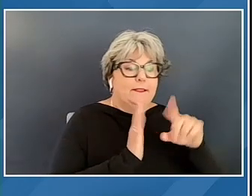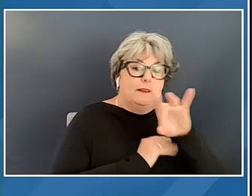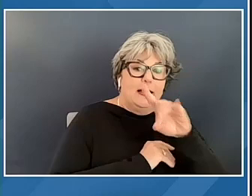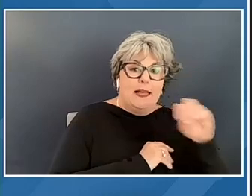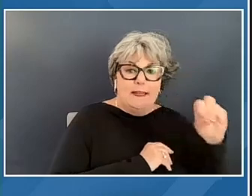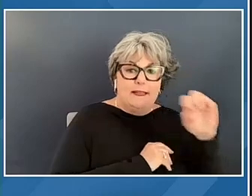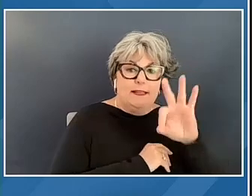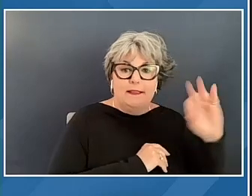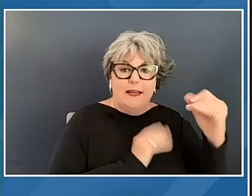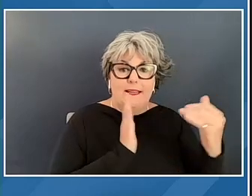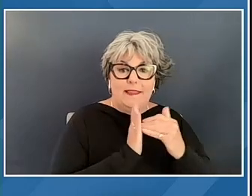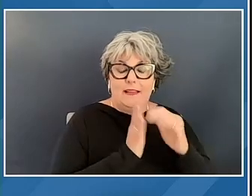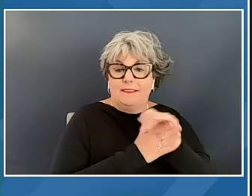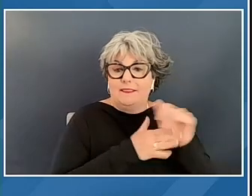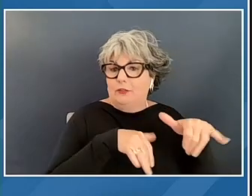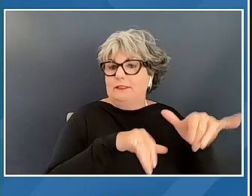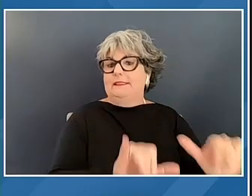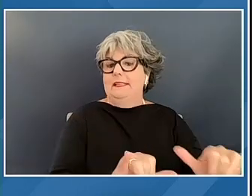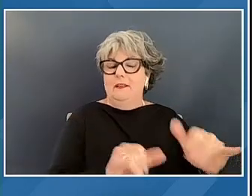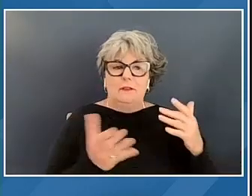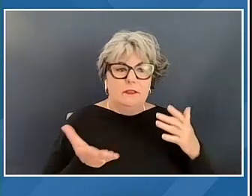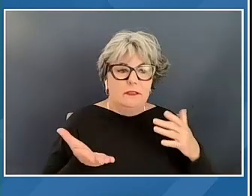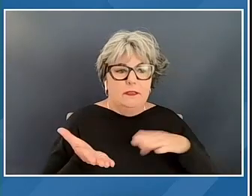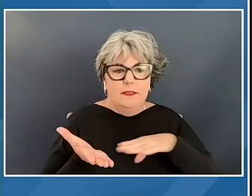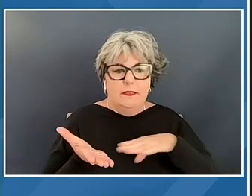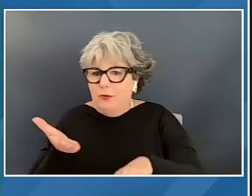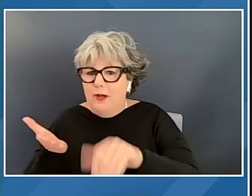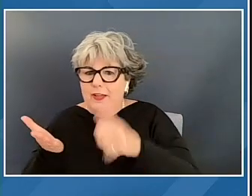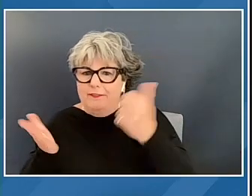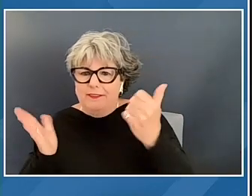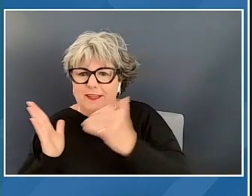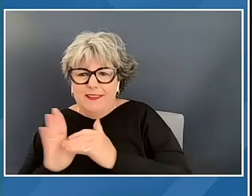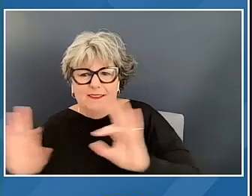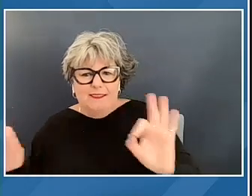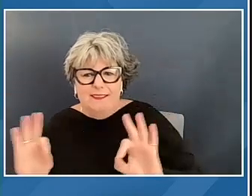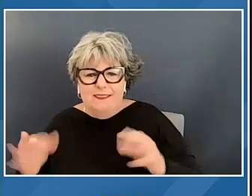And you waive 10,000 of it. Like, what good is that really going to do for them?